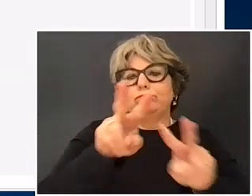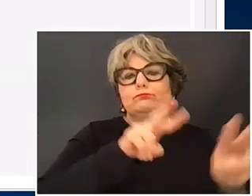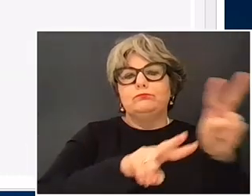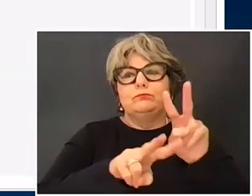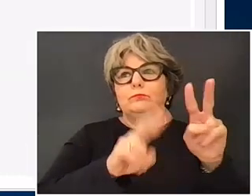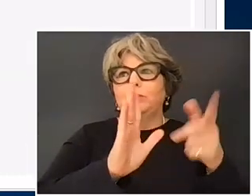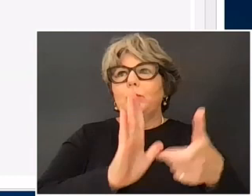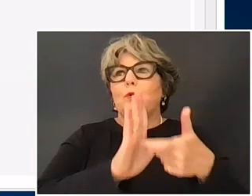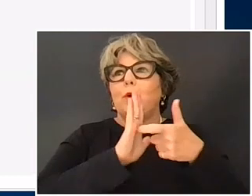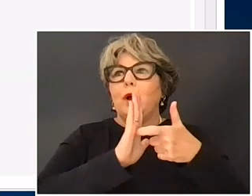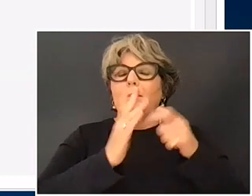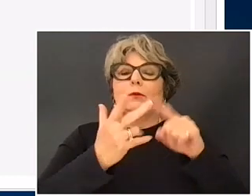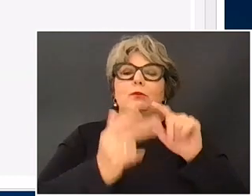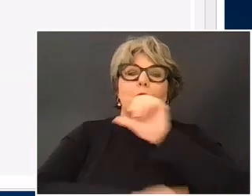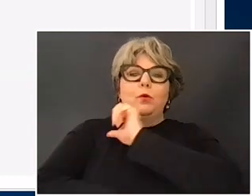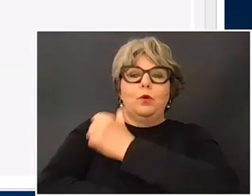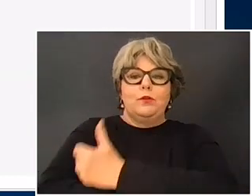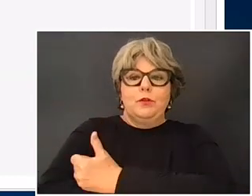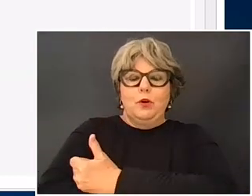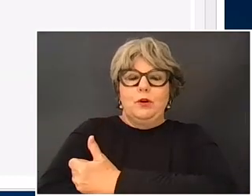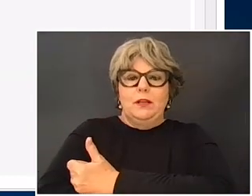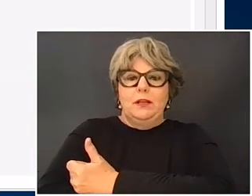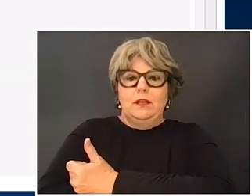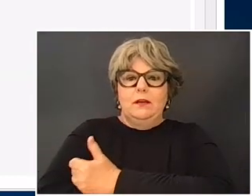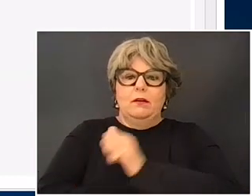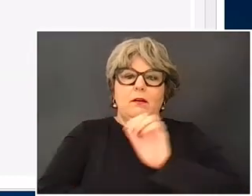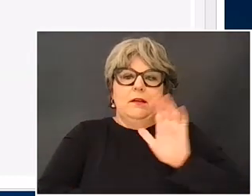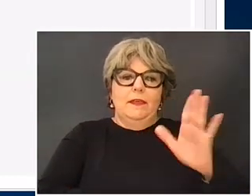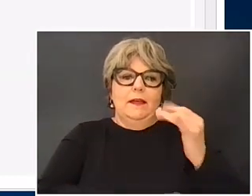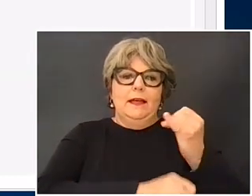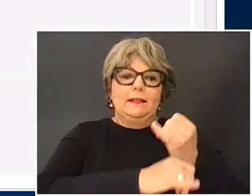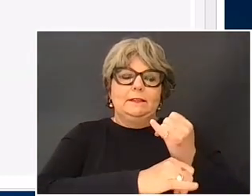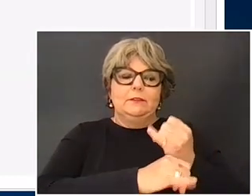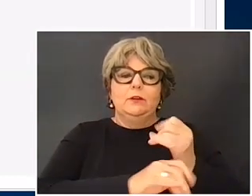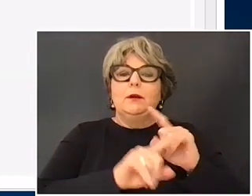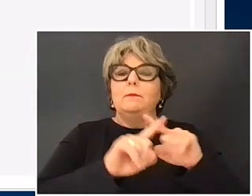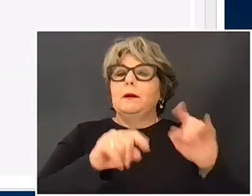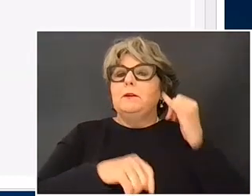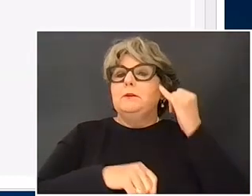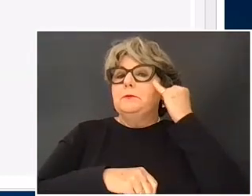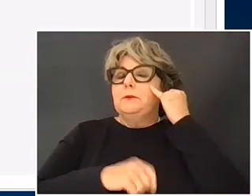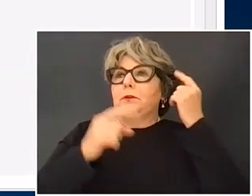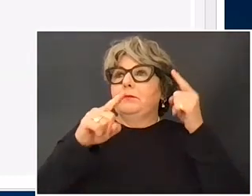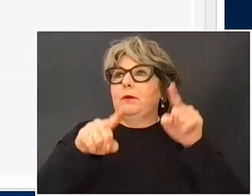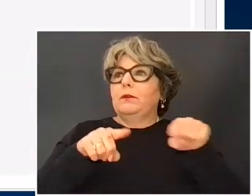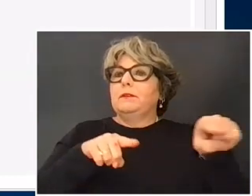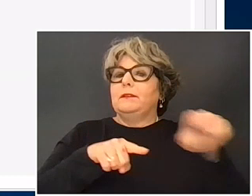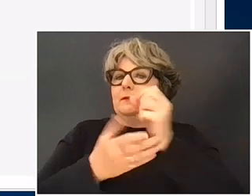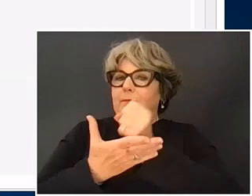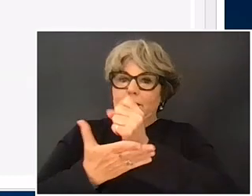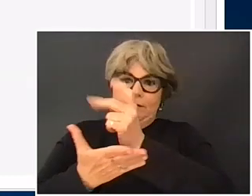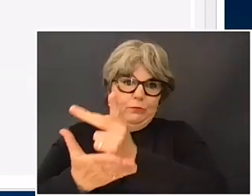authority over the institution. So to the extent that an institution has been approved to offer distance education